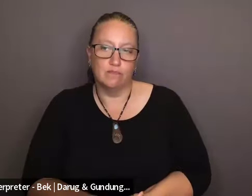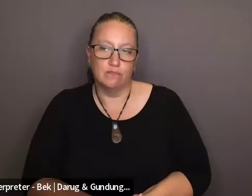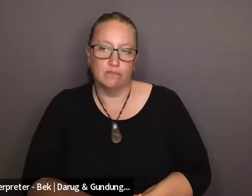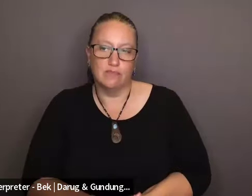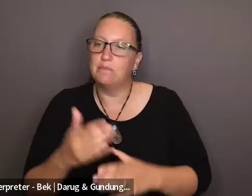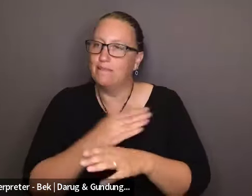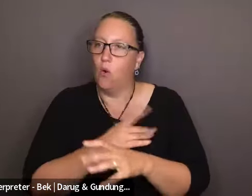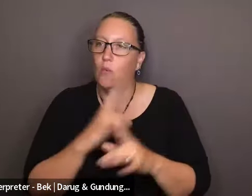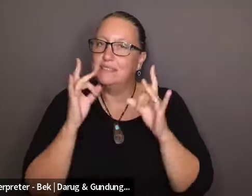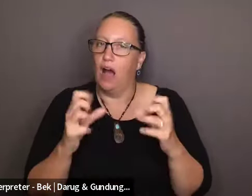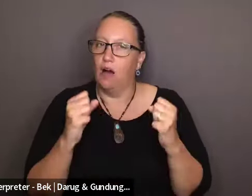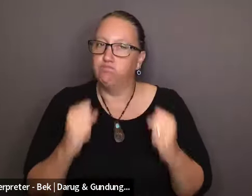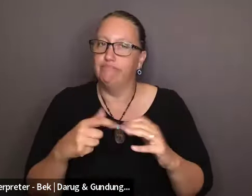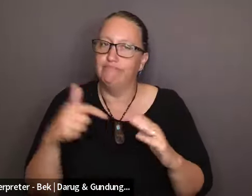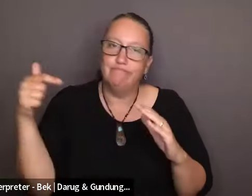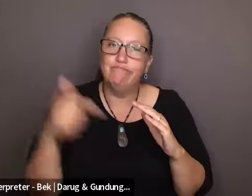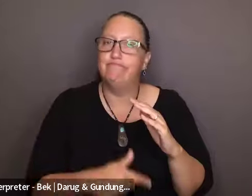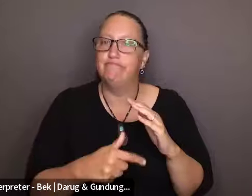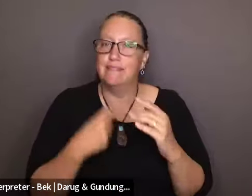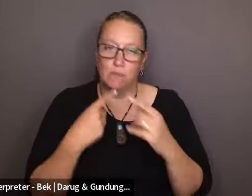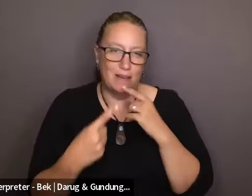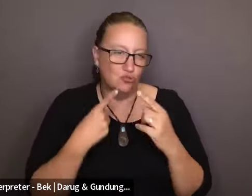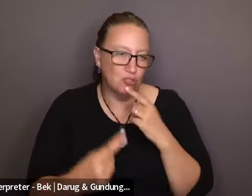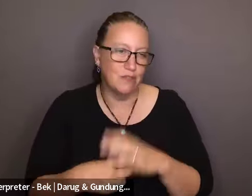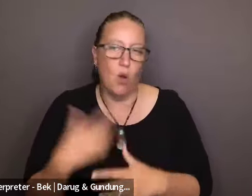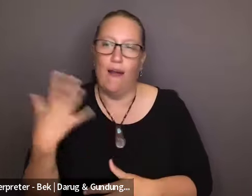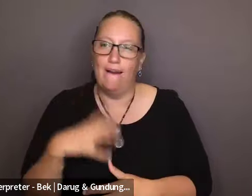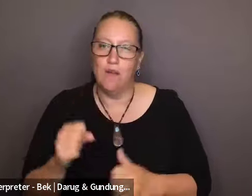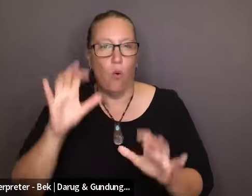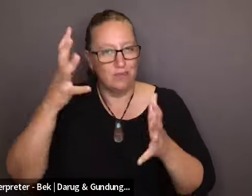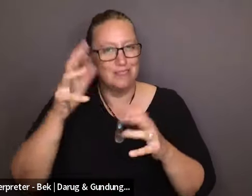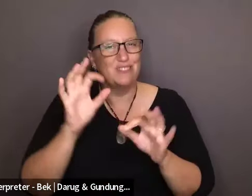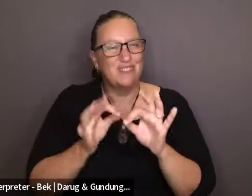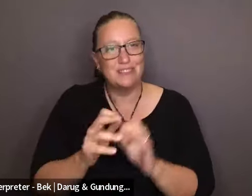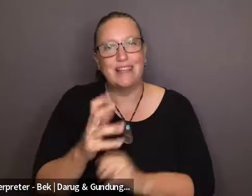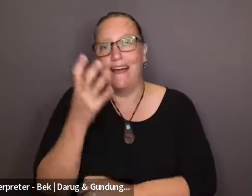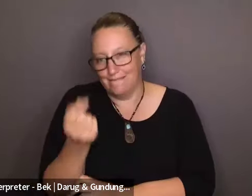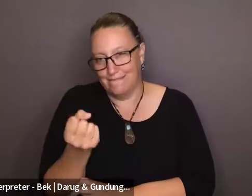feedback. We do try and learn from everything we do.